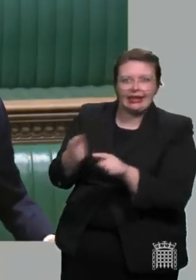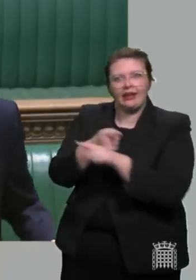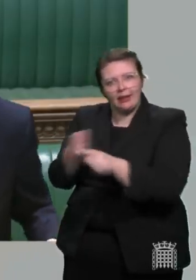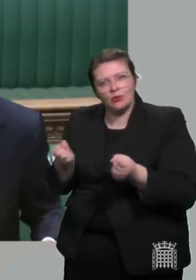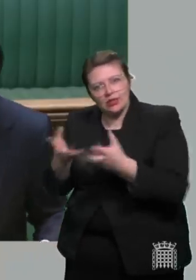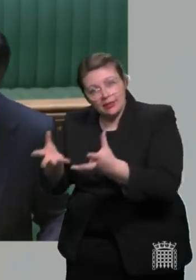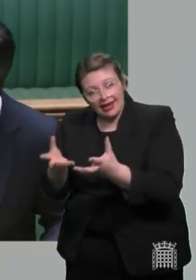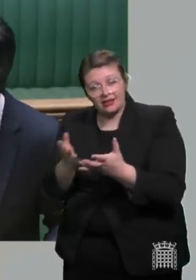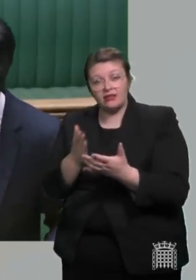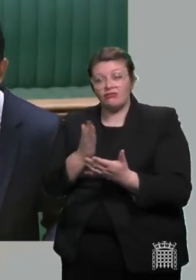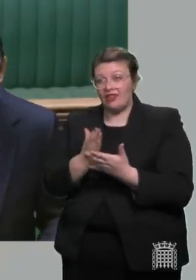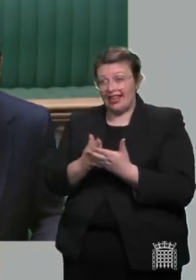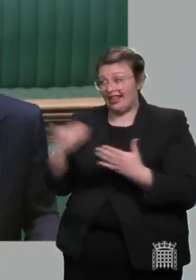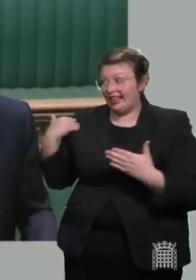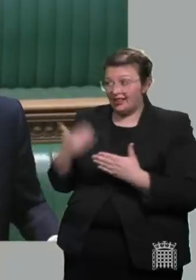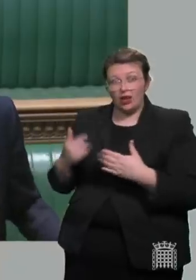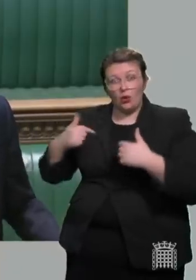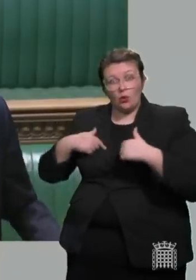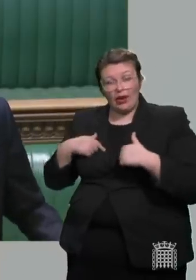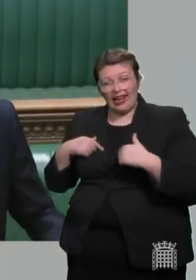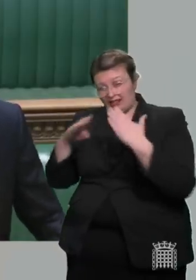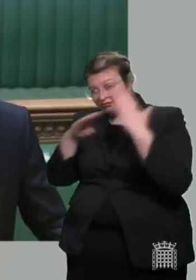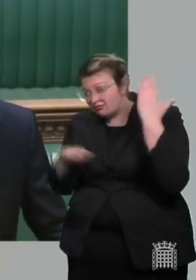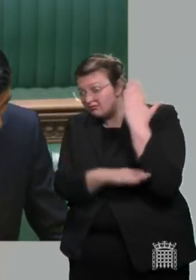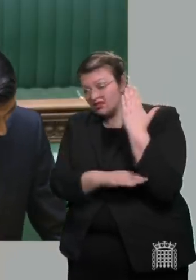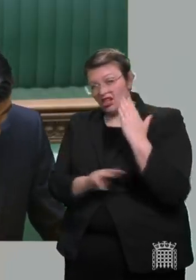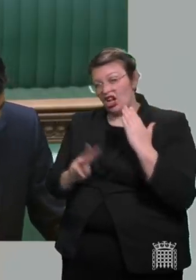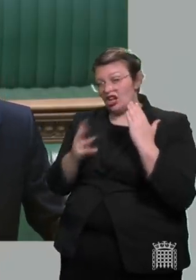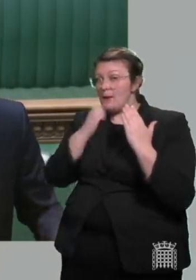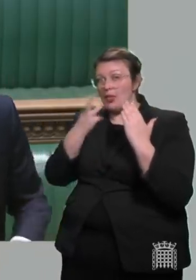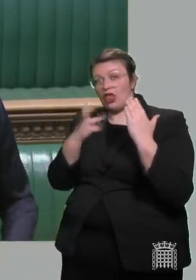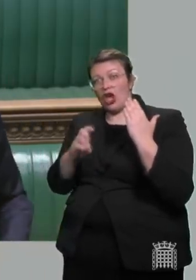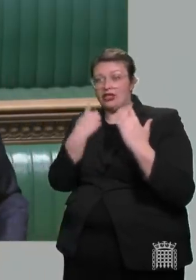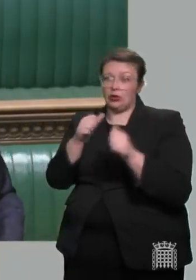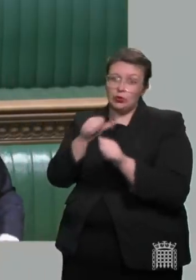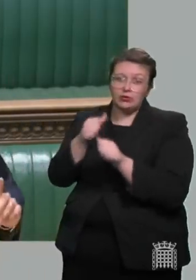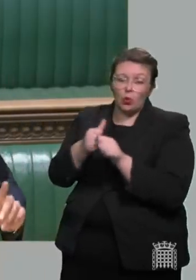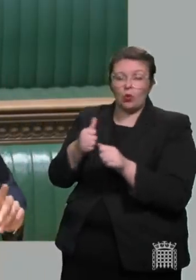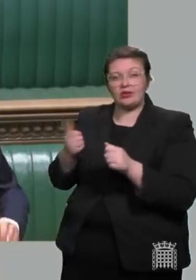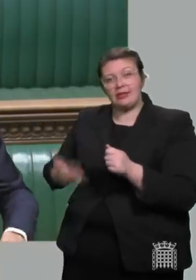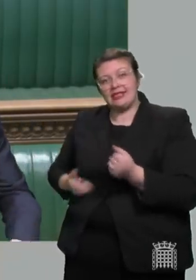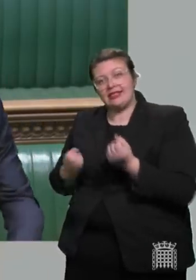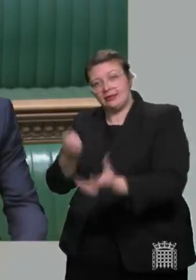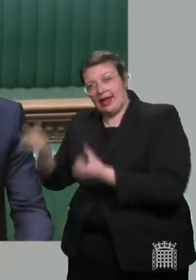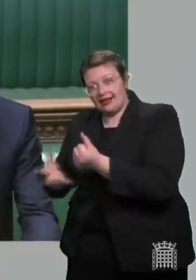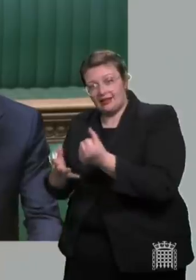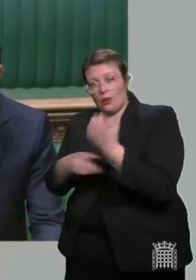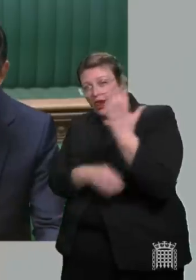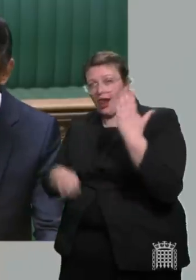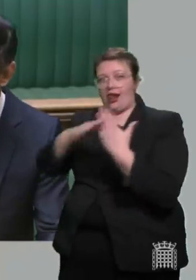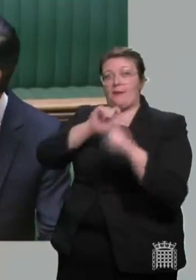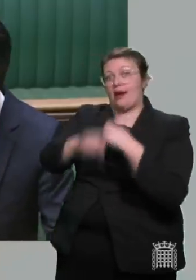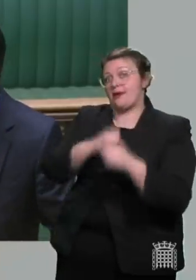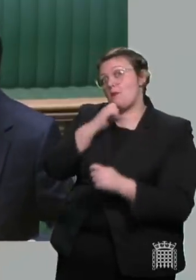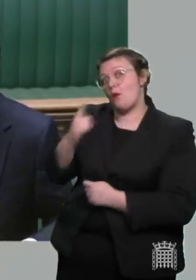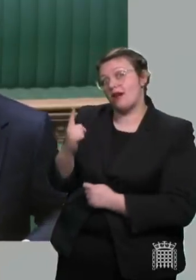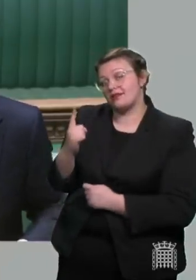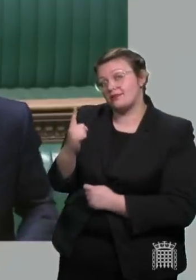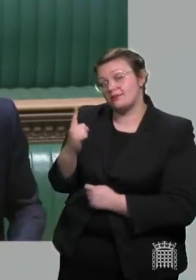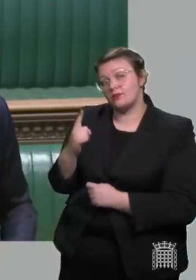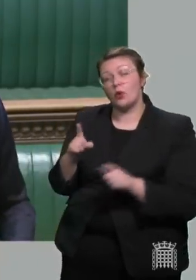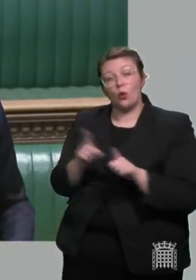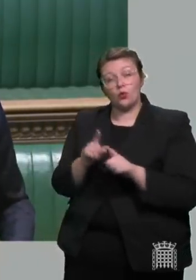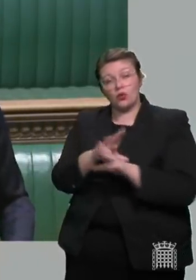us from 30th in the OECD to first. And, worth £25 billion during the two years it is in place,